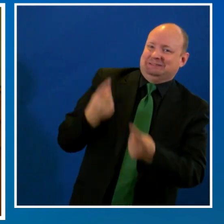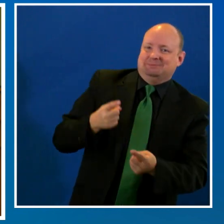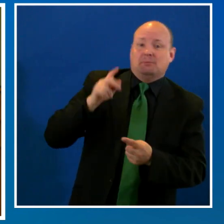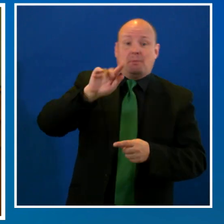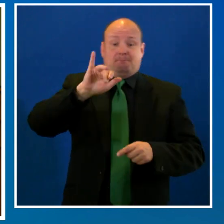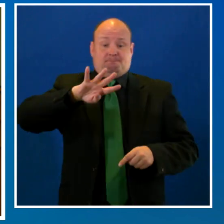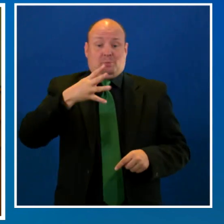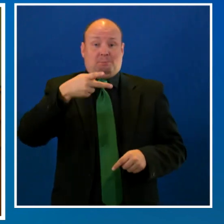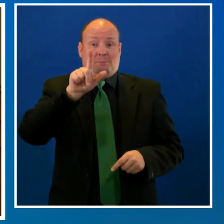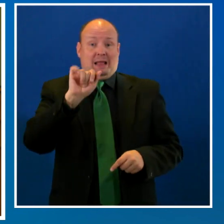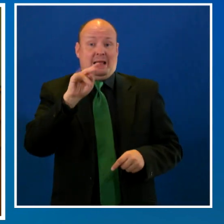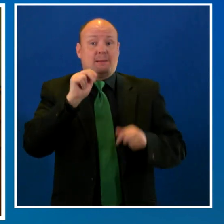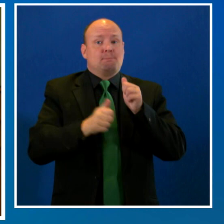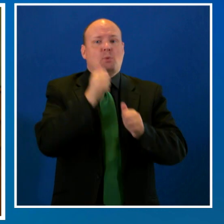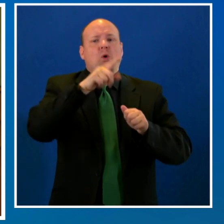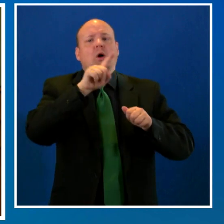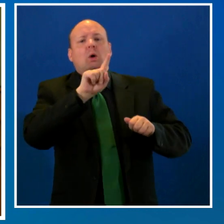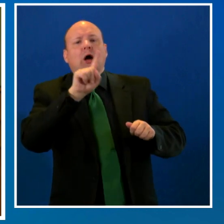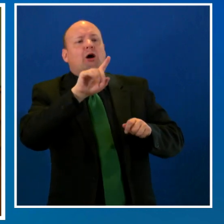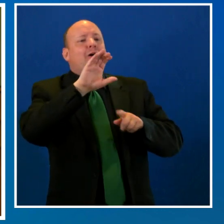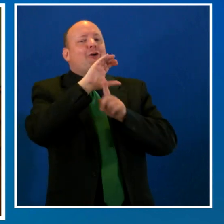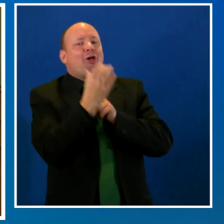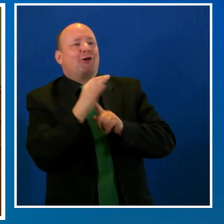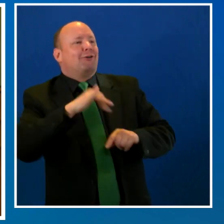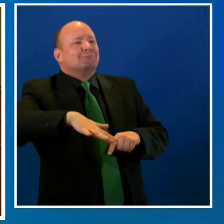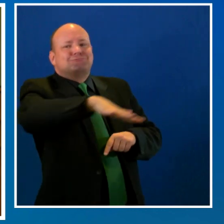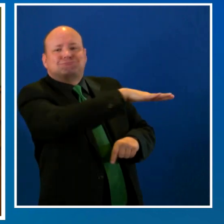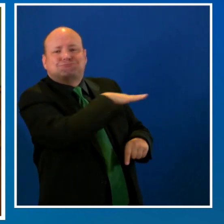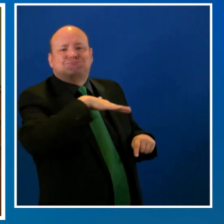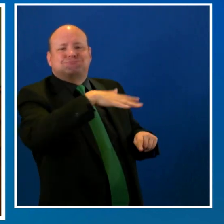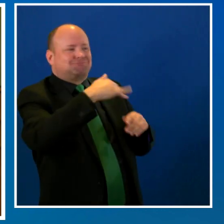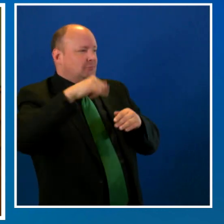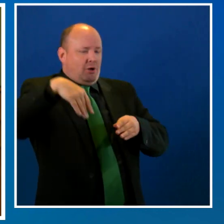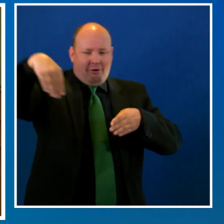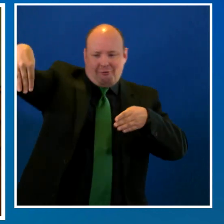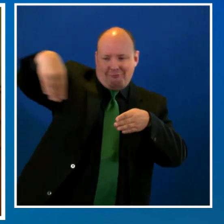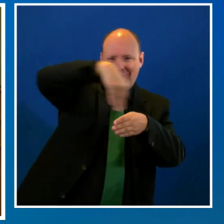Central Vancouver and Main Street corridor downtown.